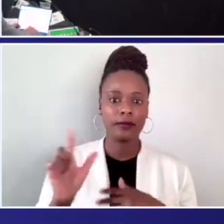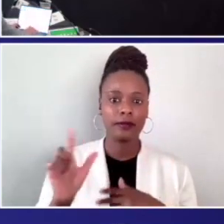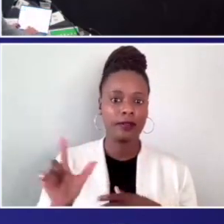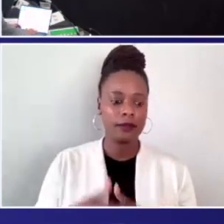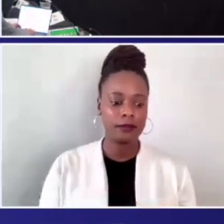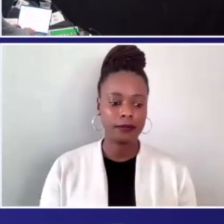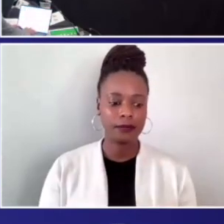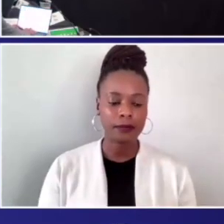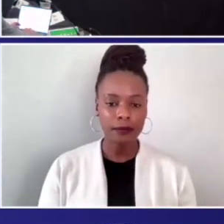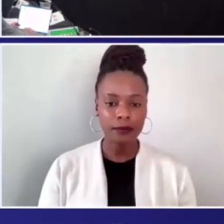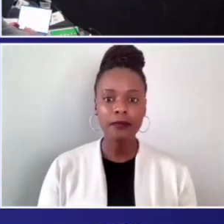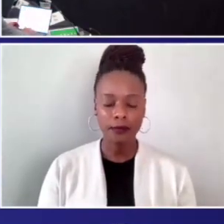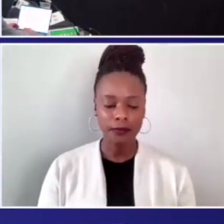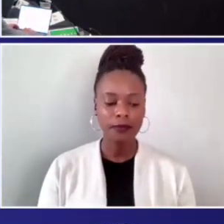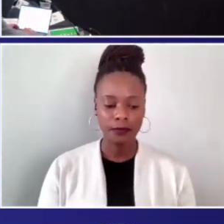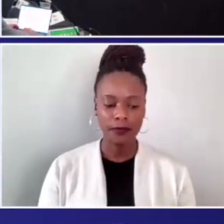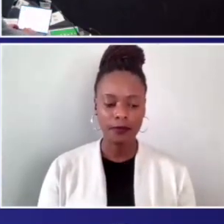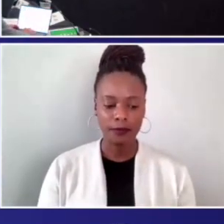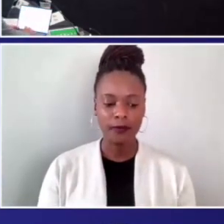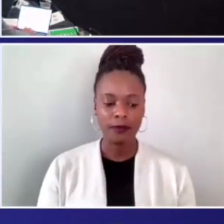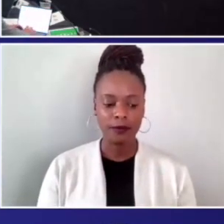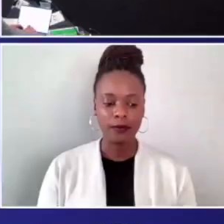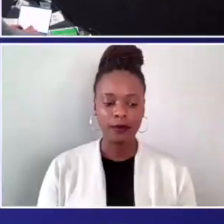Yeah. So we're -- yep. So we move here to go to (l).